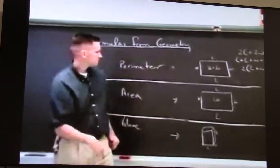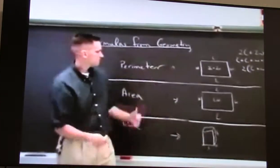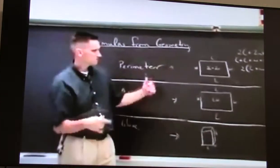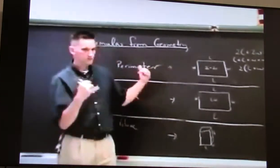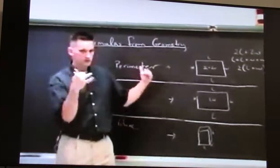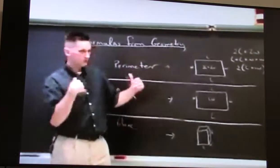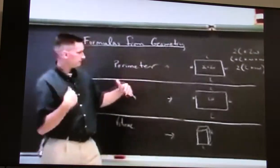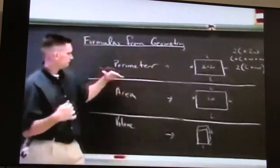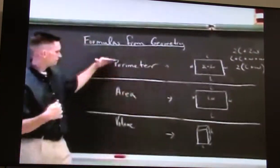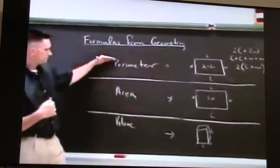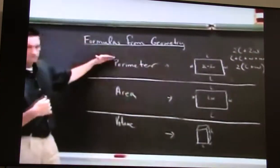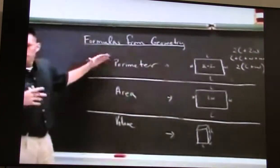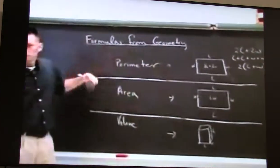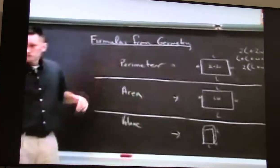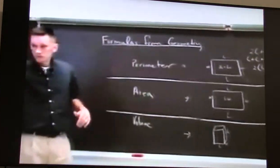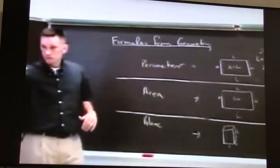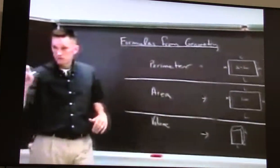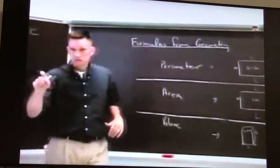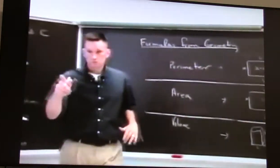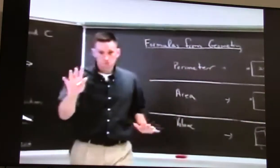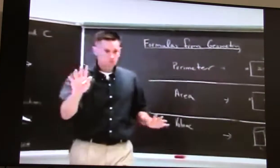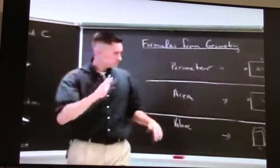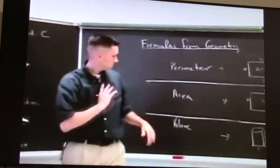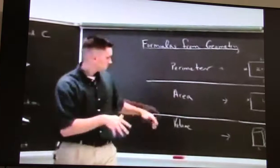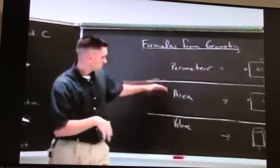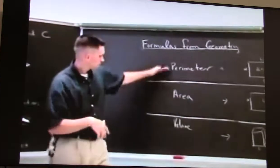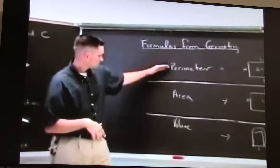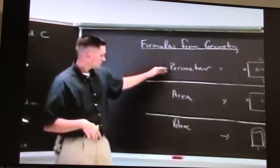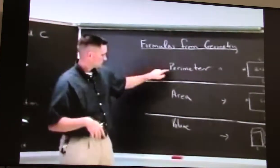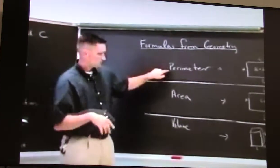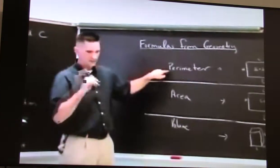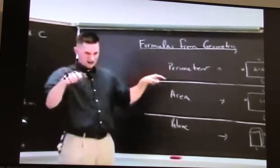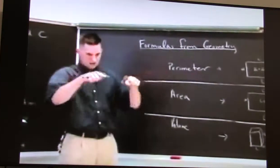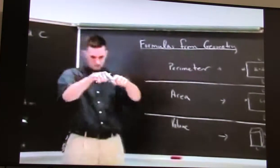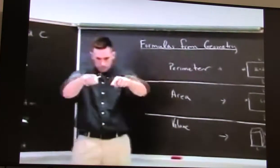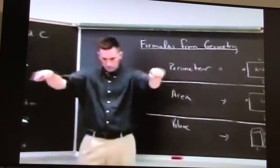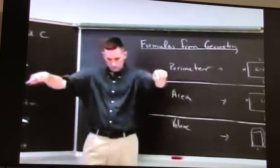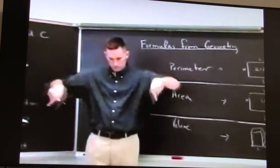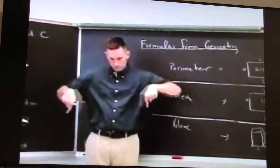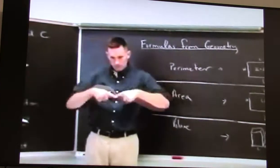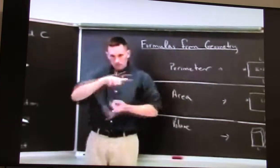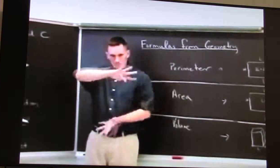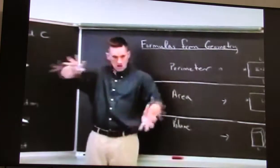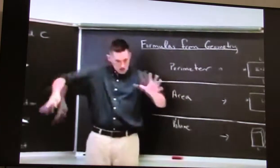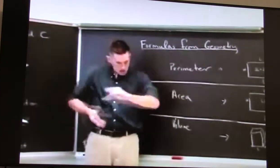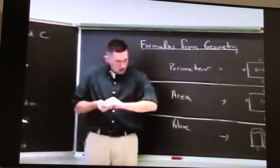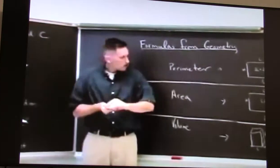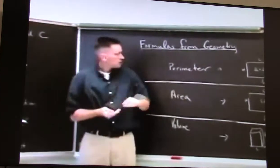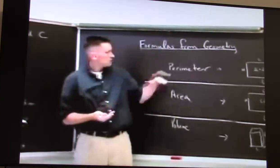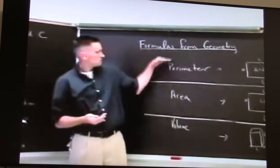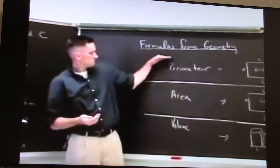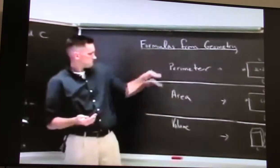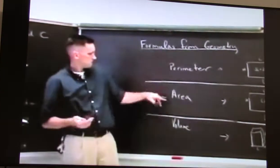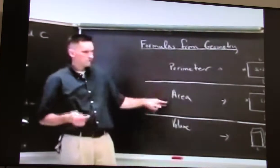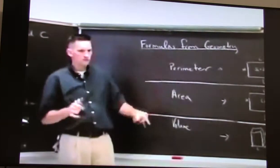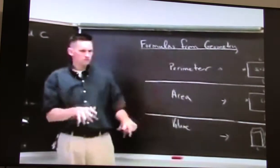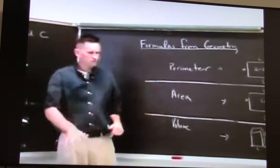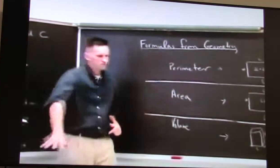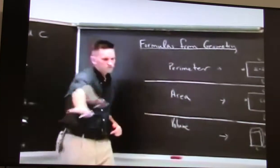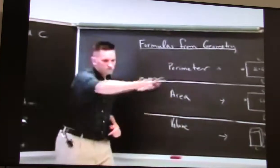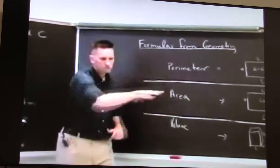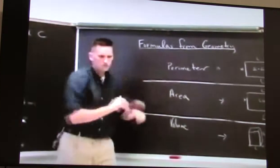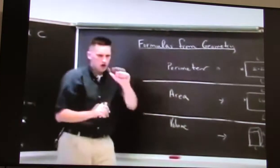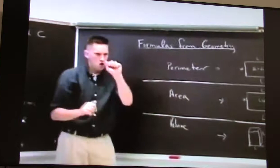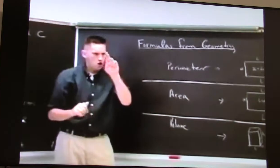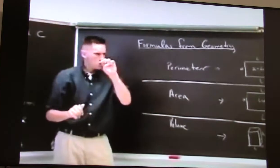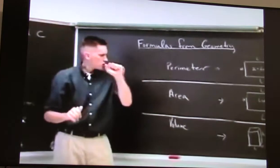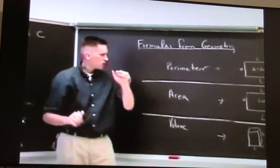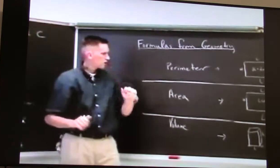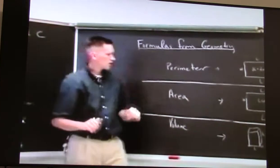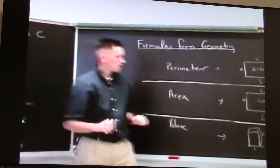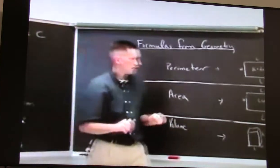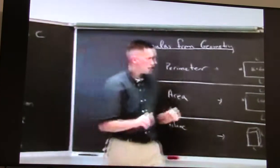So those three different formulas show different ways in which can find the parameter.